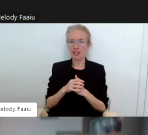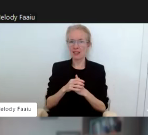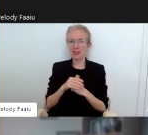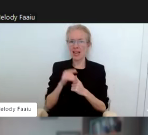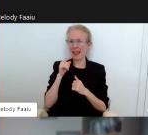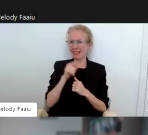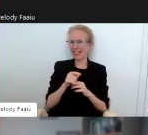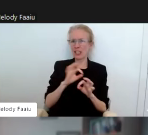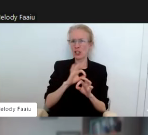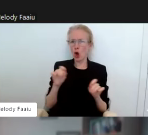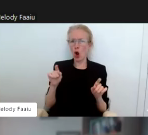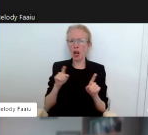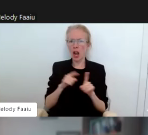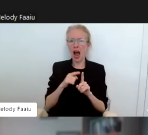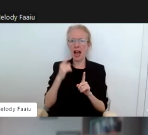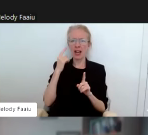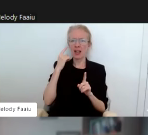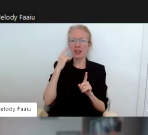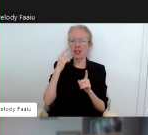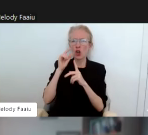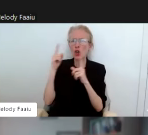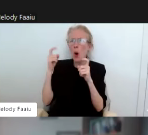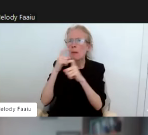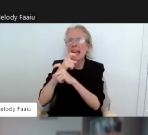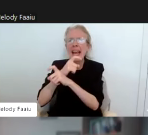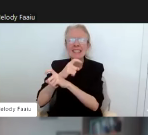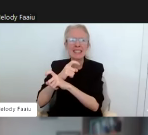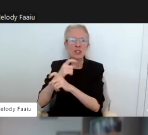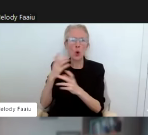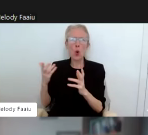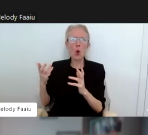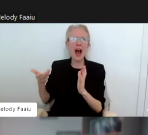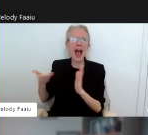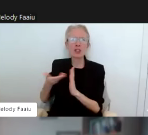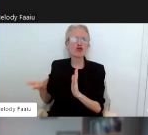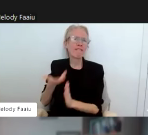and nor is it gold-plating. Here's a picture of a big gold toilet